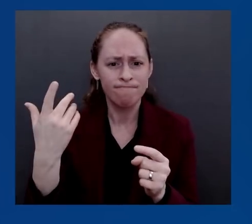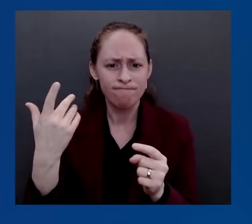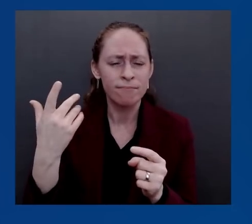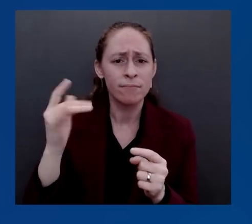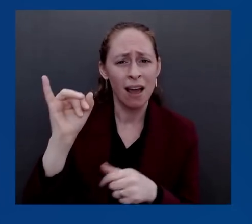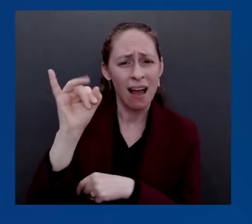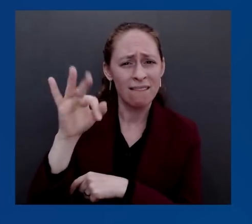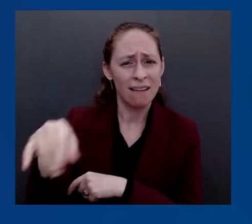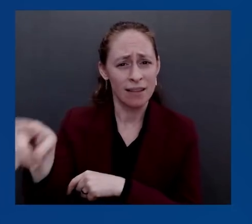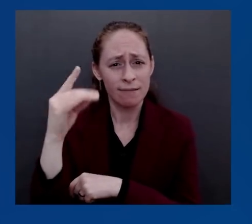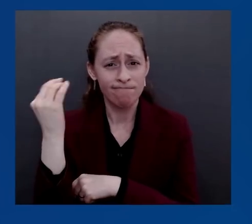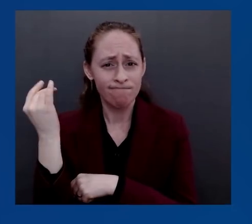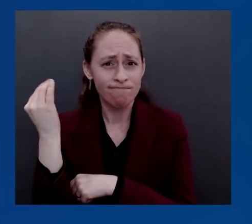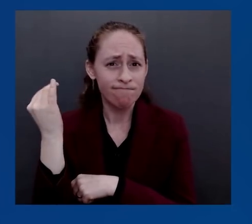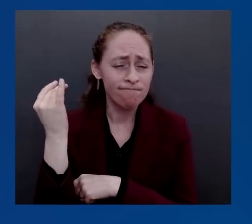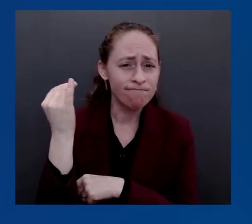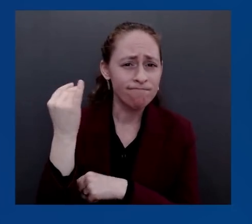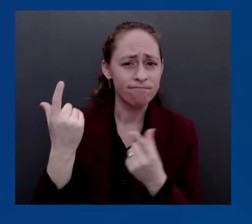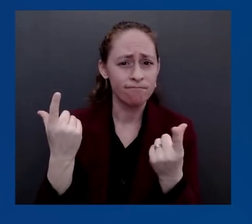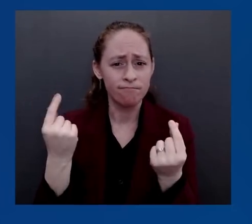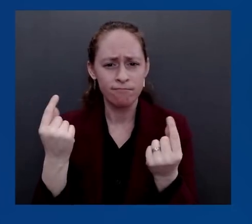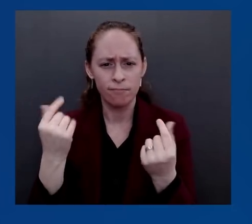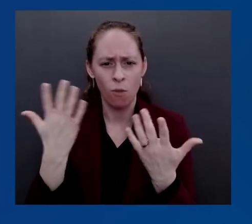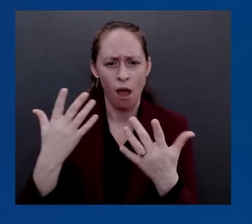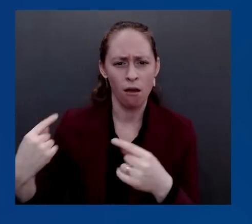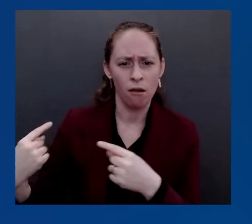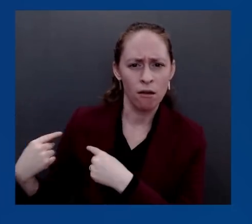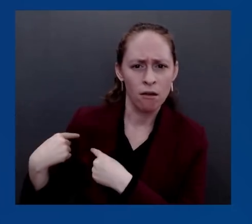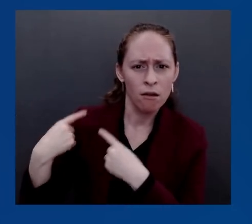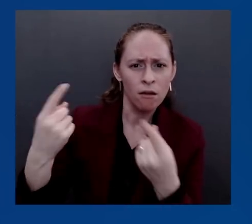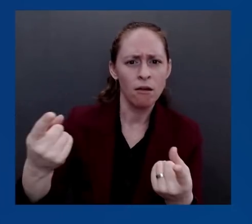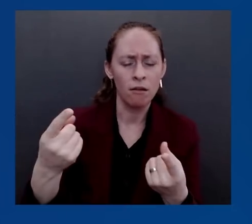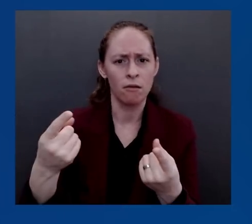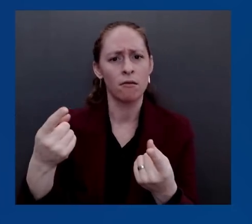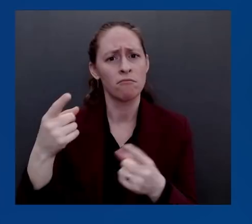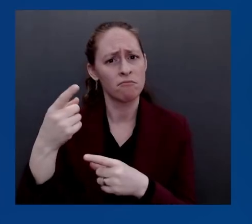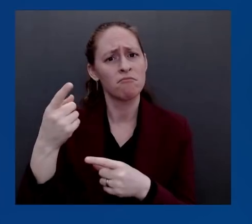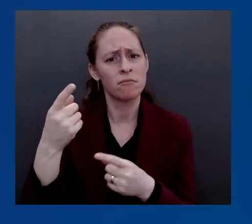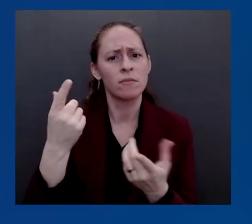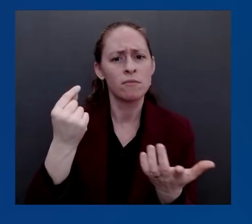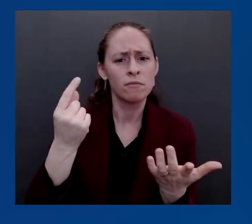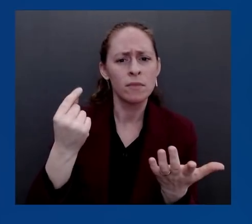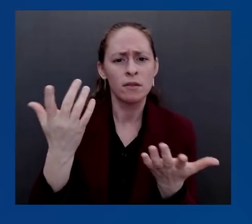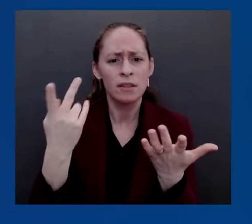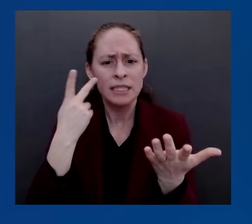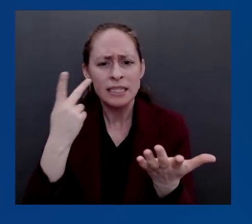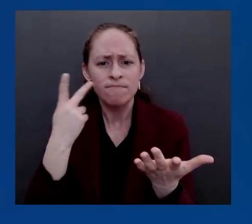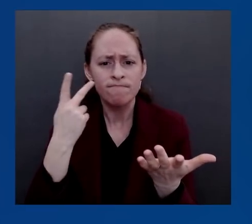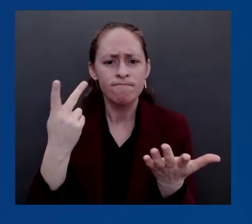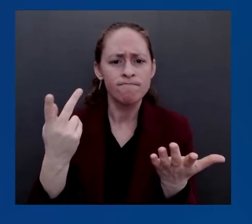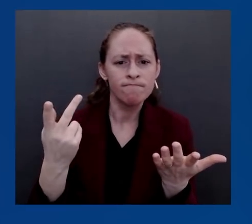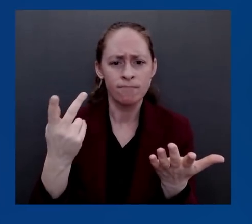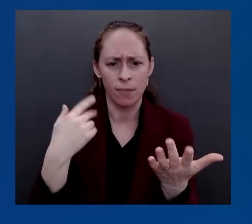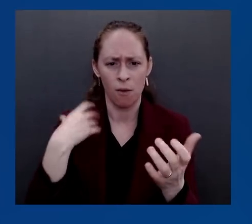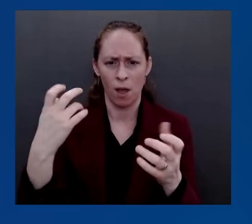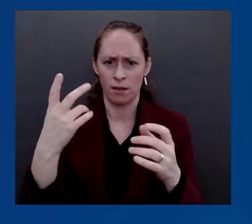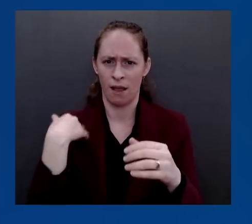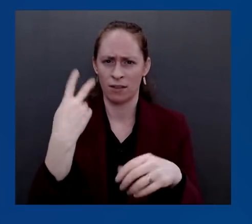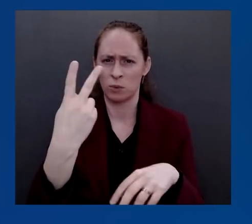it's very clear that for people 18 years of age or older who've seen the same mRNA vaccine brand for all their vaccinations,